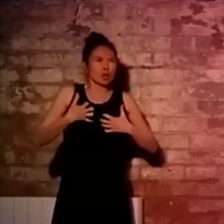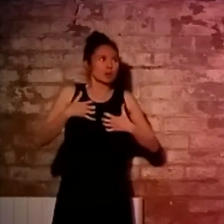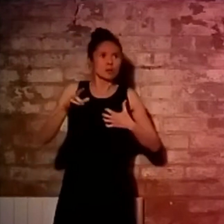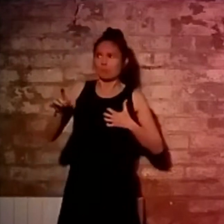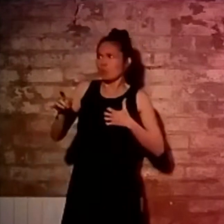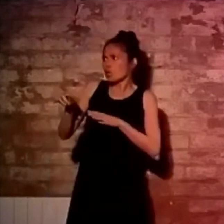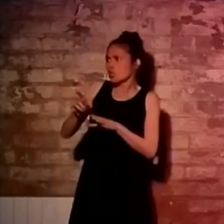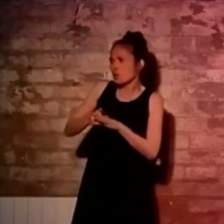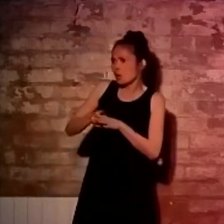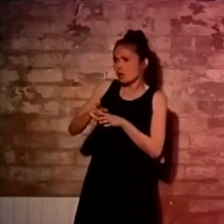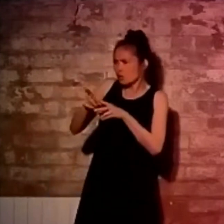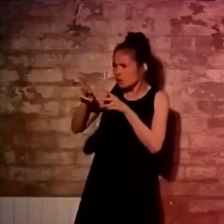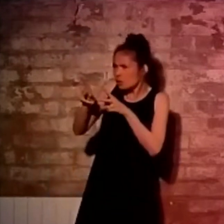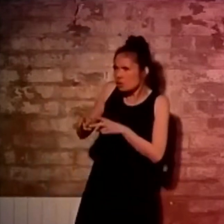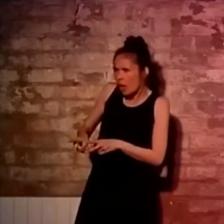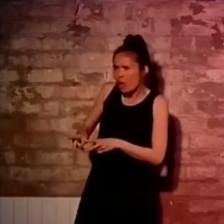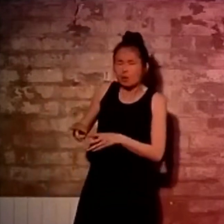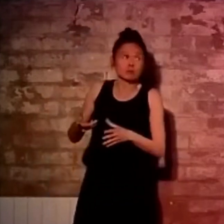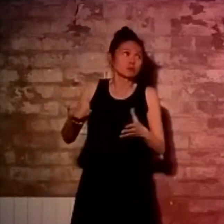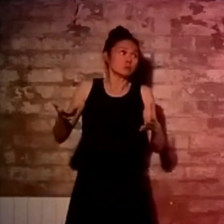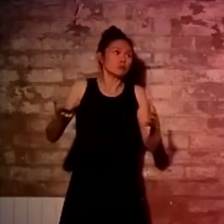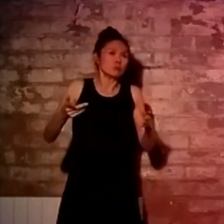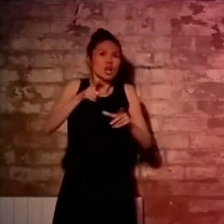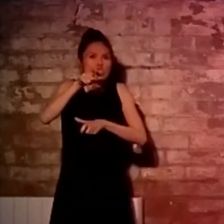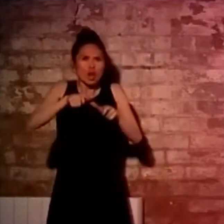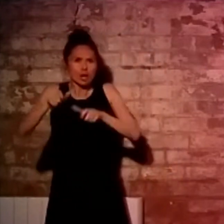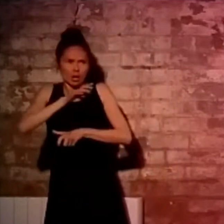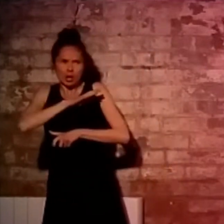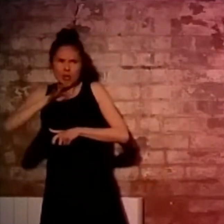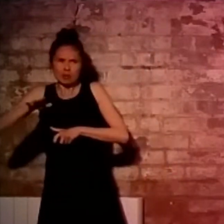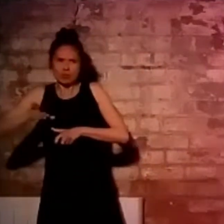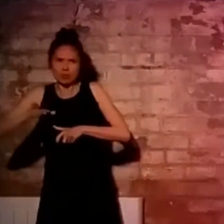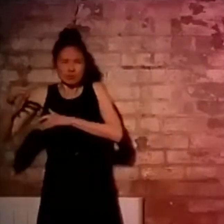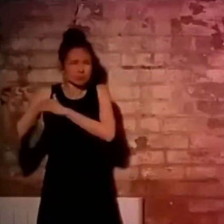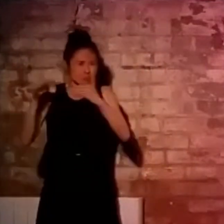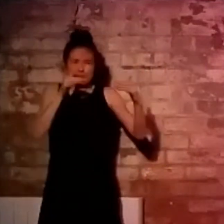Mostly, tis true. Forget ye not though the maiming.